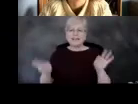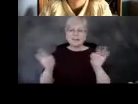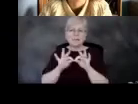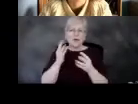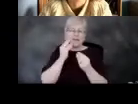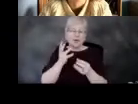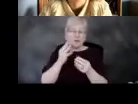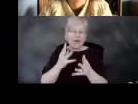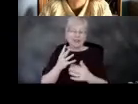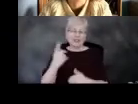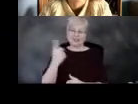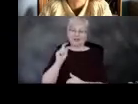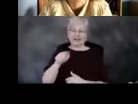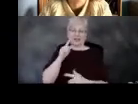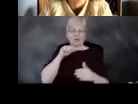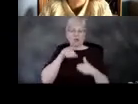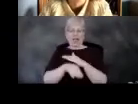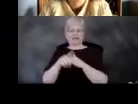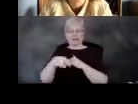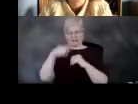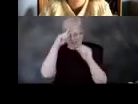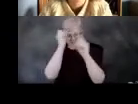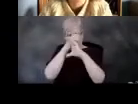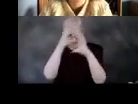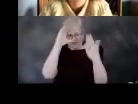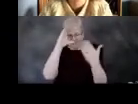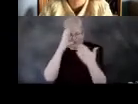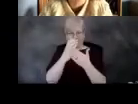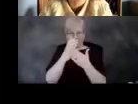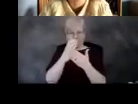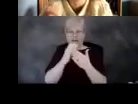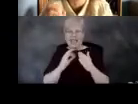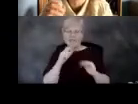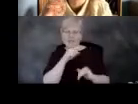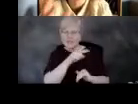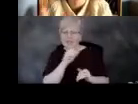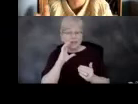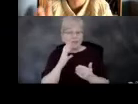needs to access his visual? If it is a visual that is deeply powerful and